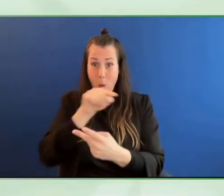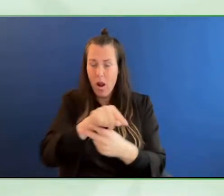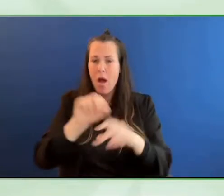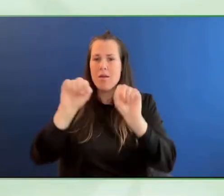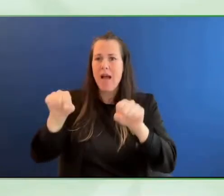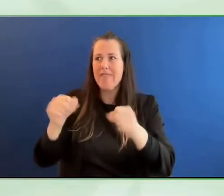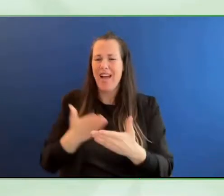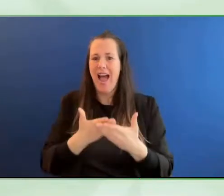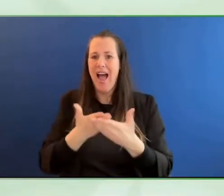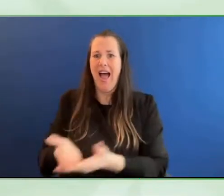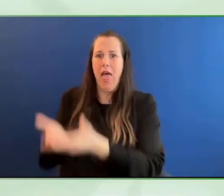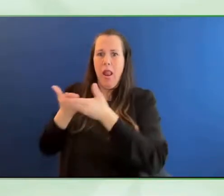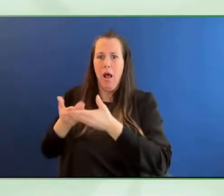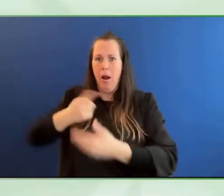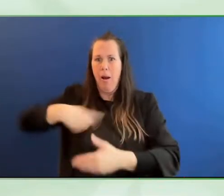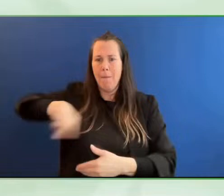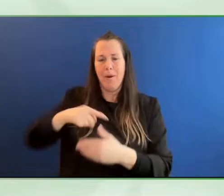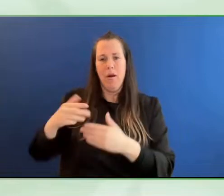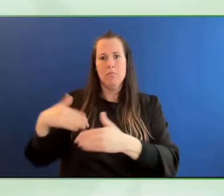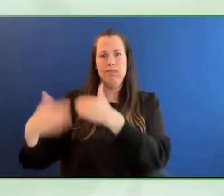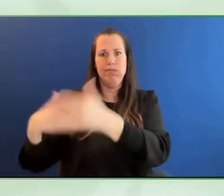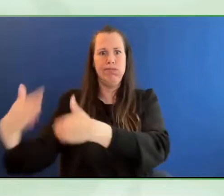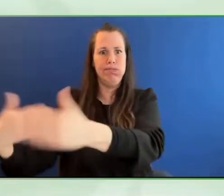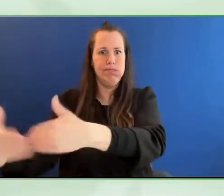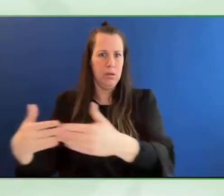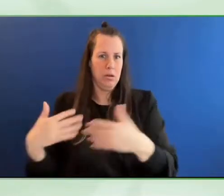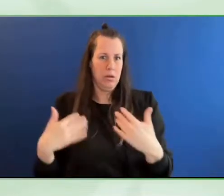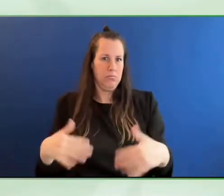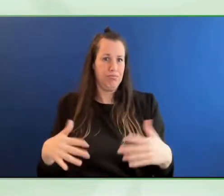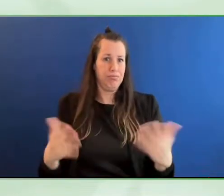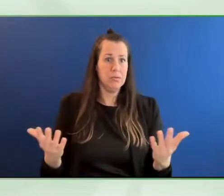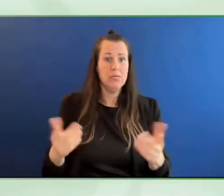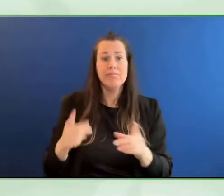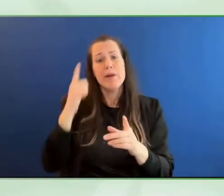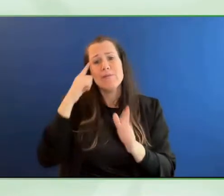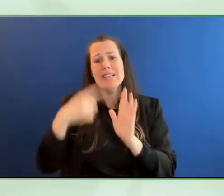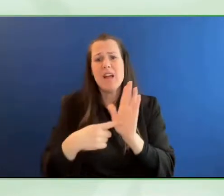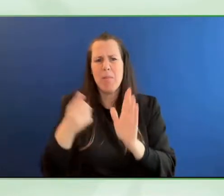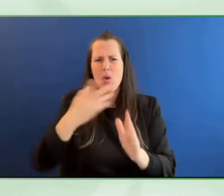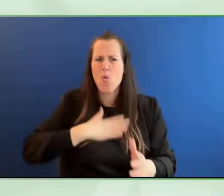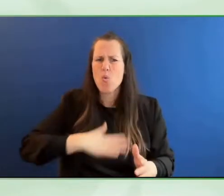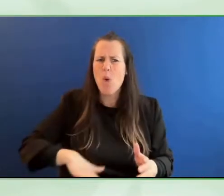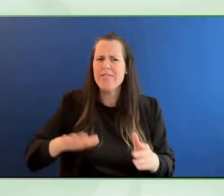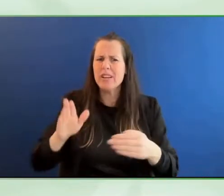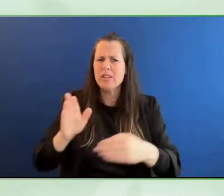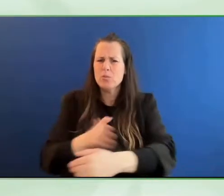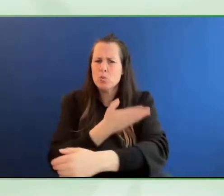So when you have a fight you want to have a zombie, great, that's when you have the human.